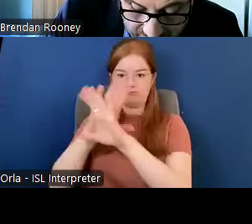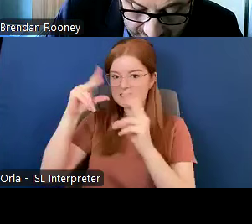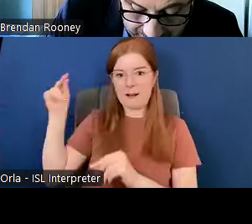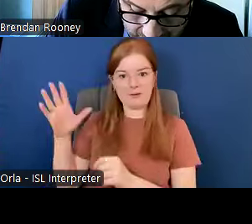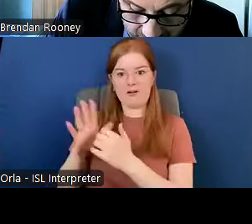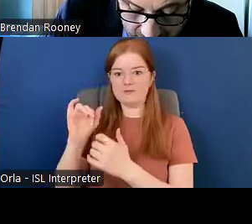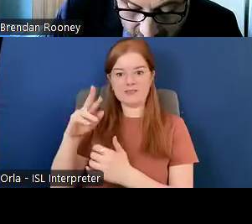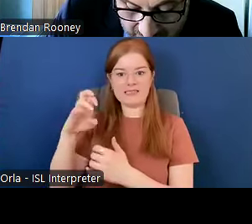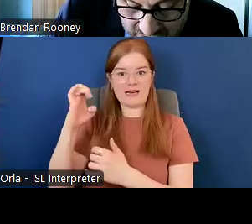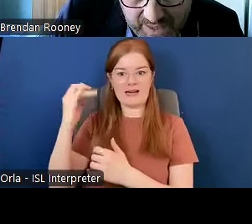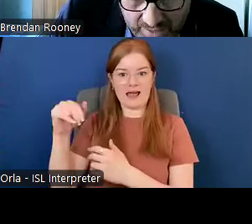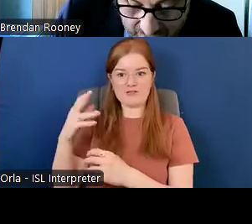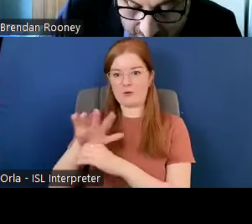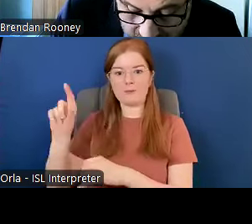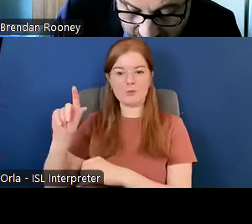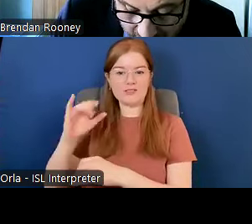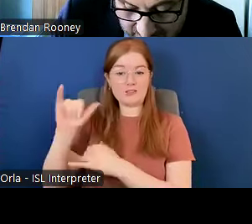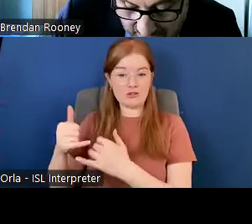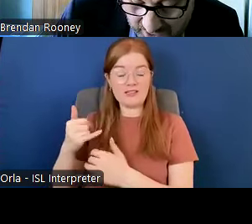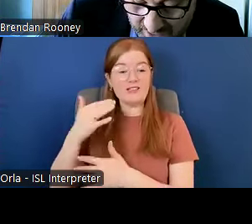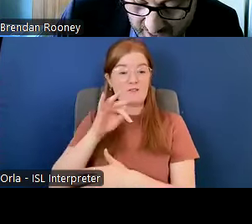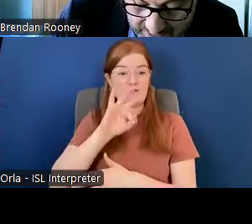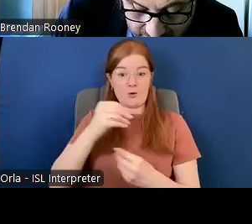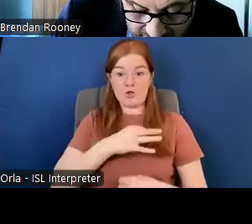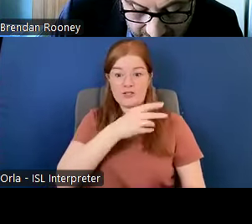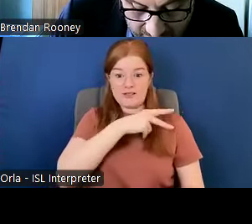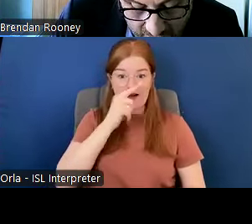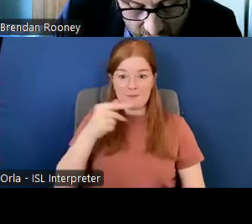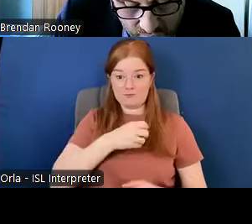century. On the strength of her burgeoning reputation in Ireland and Britain, Hone